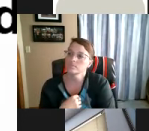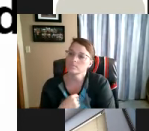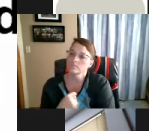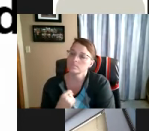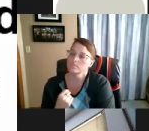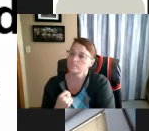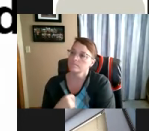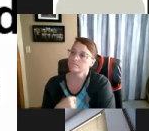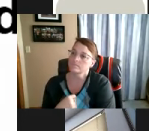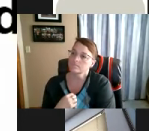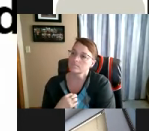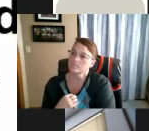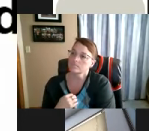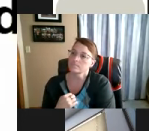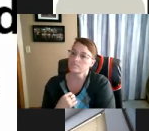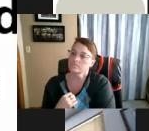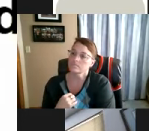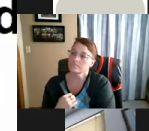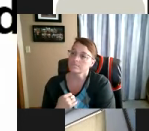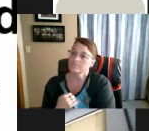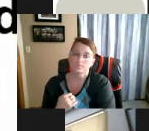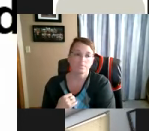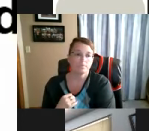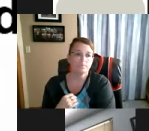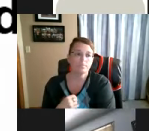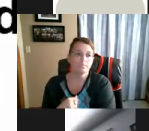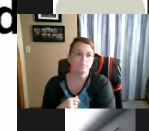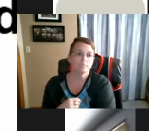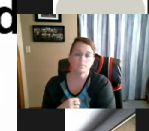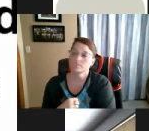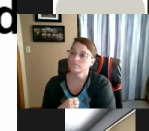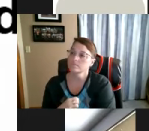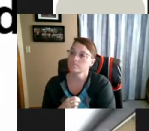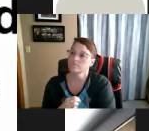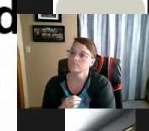and that's too big of a burden to put on the people who needs them. However, investing